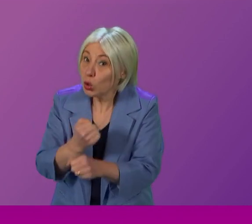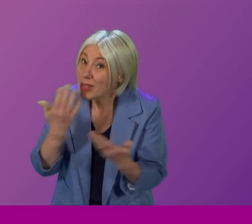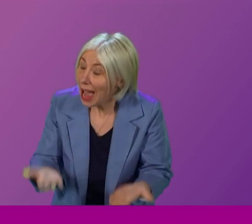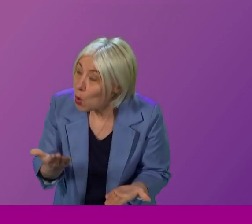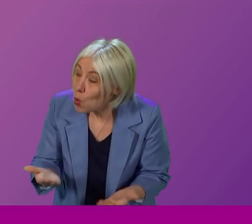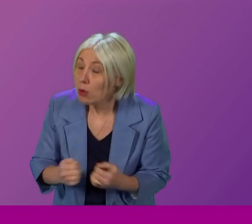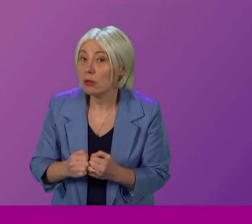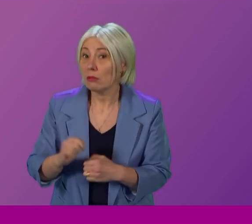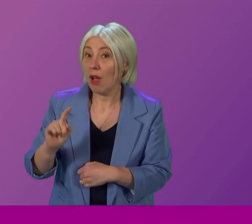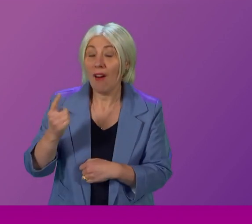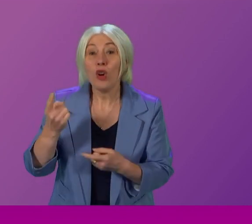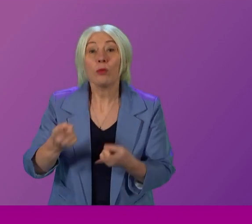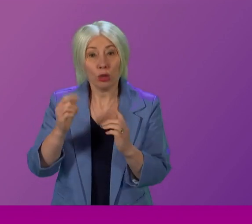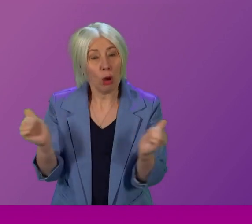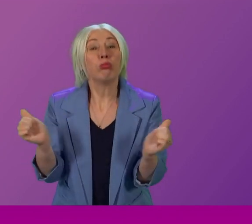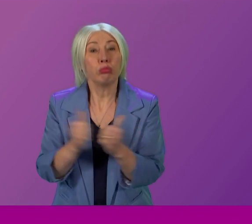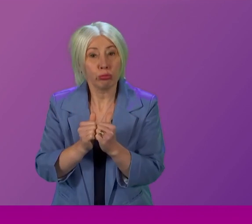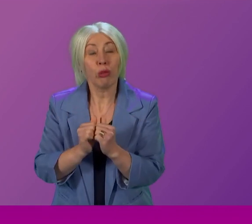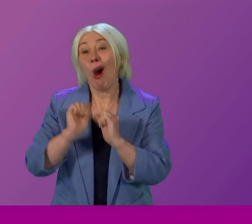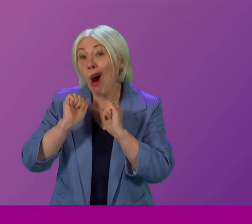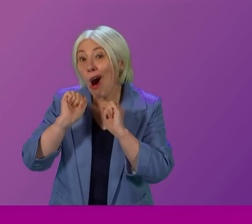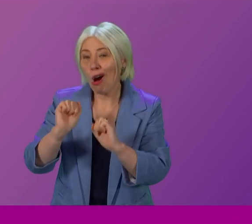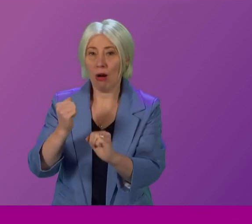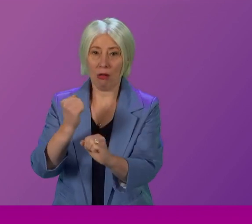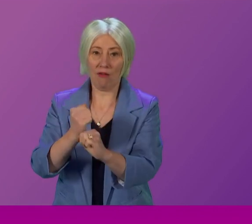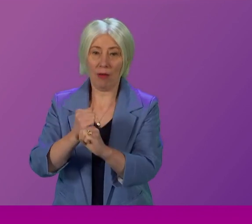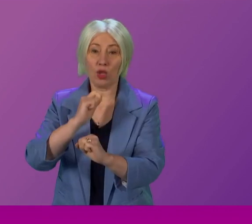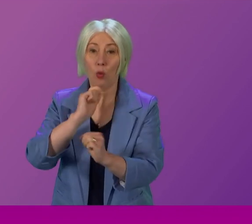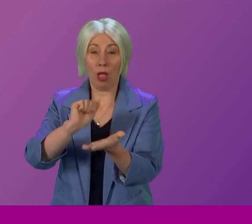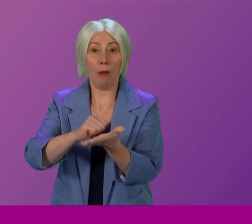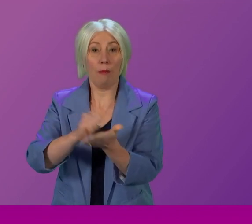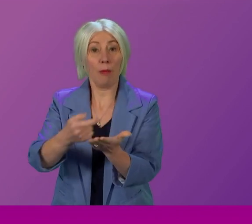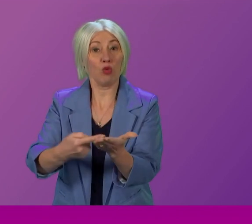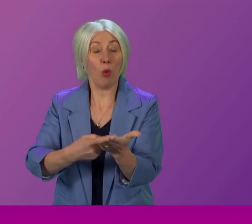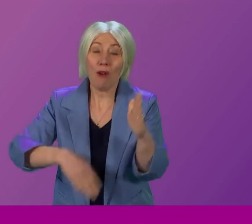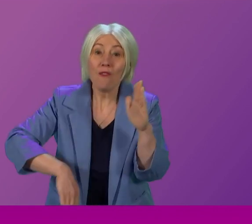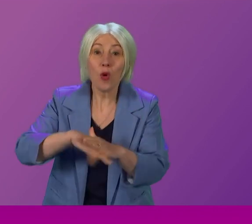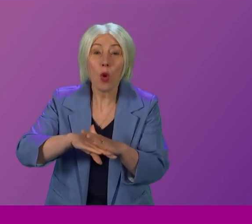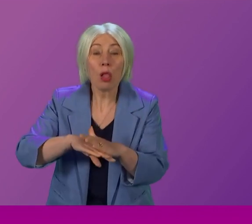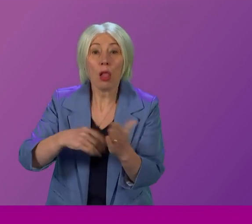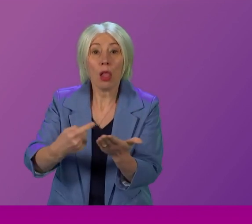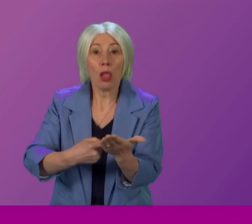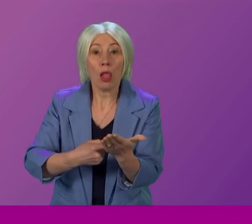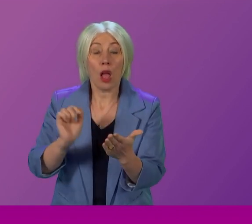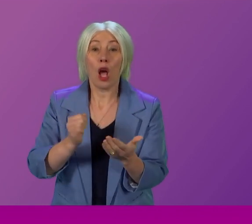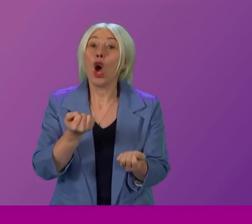she confirm that her Government will publish the report in full? It is on the justice secretary’s